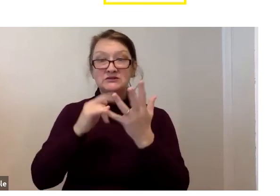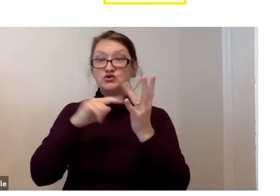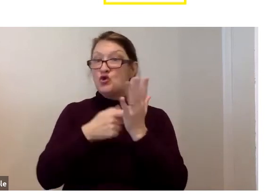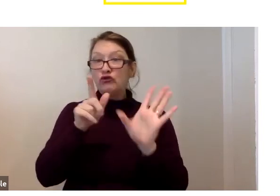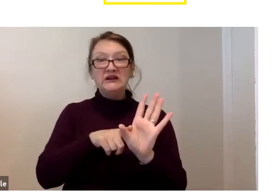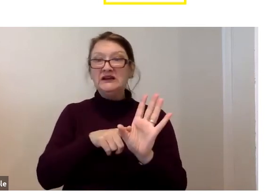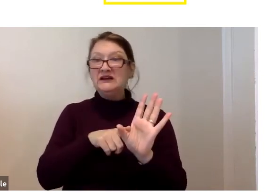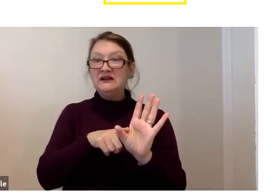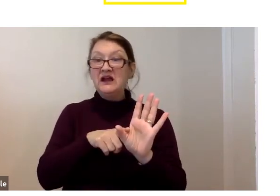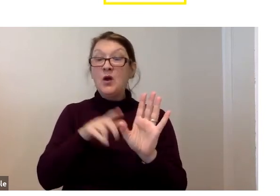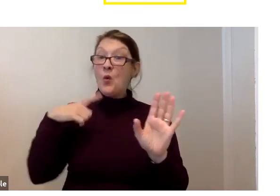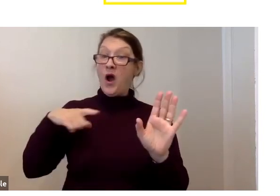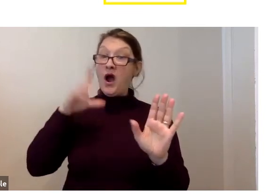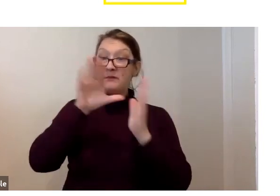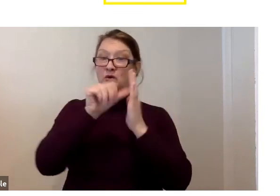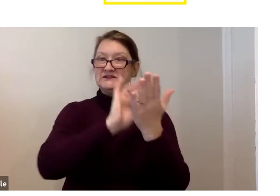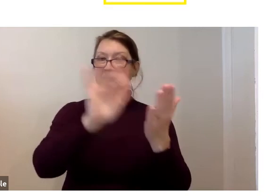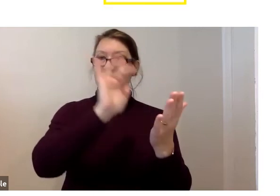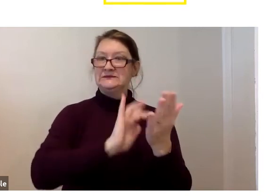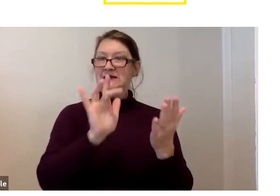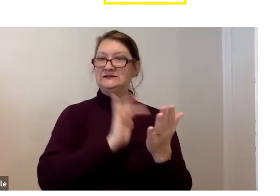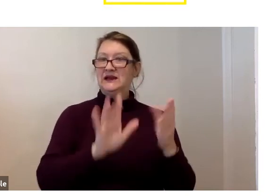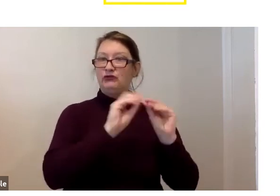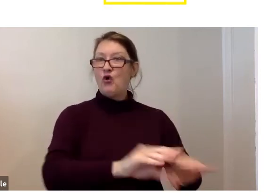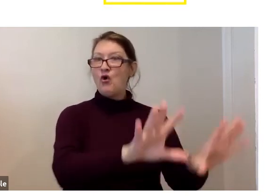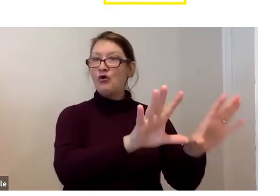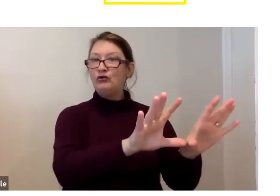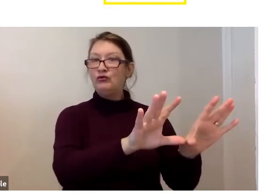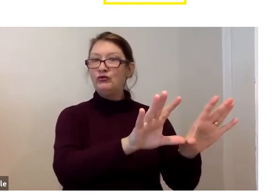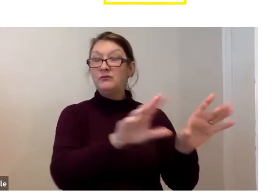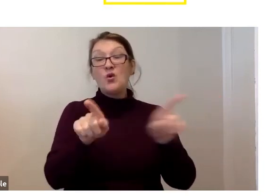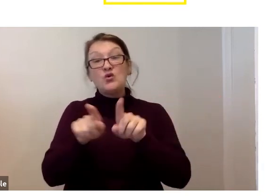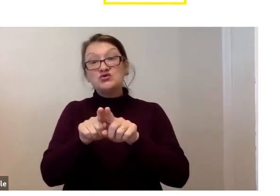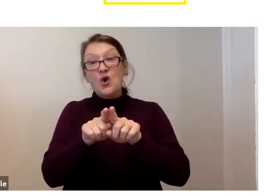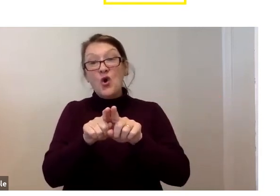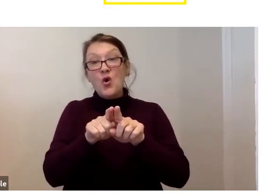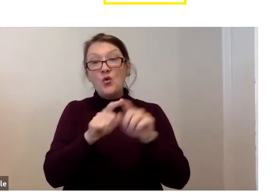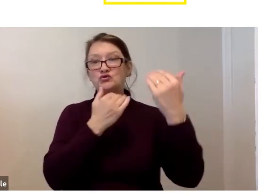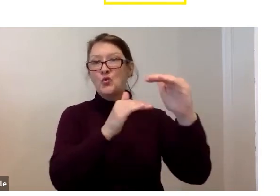They also tend to be shorter so you can add text to the image